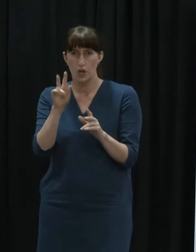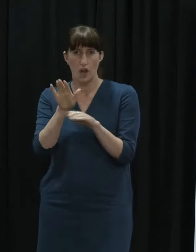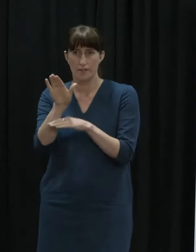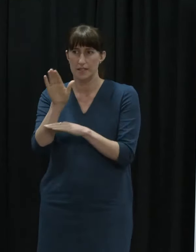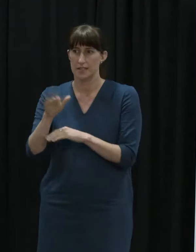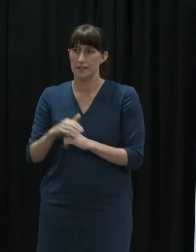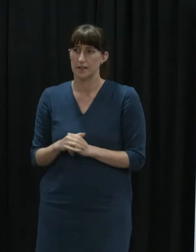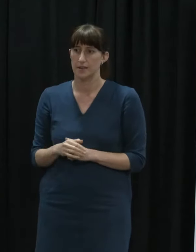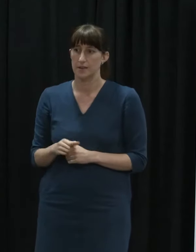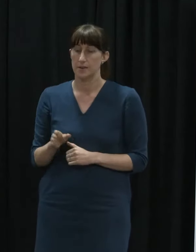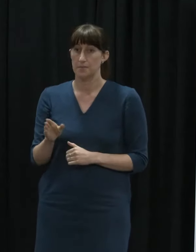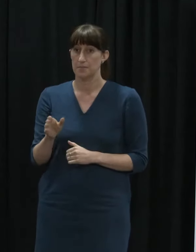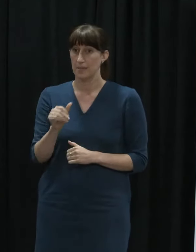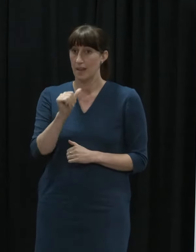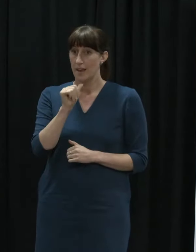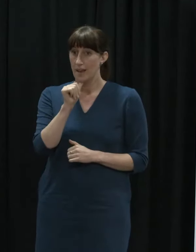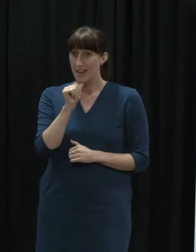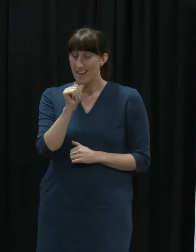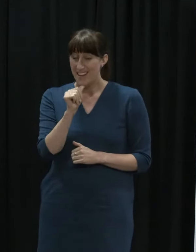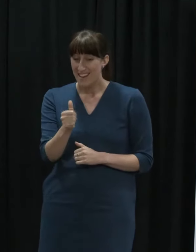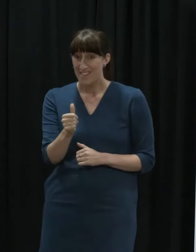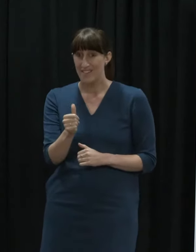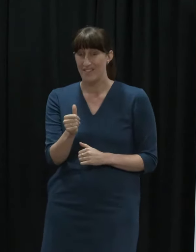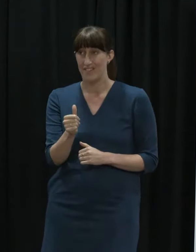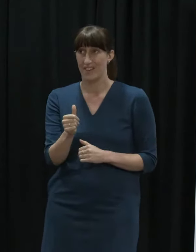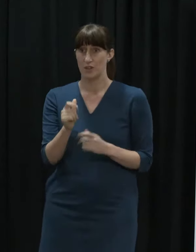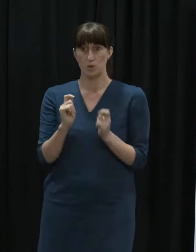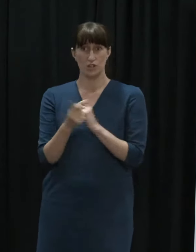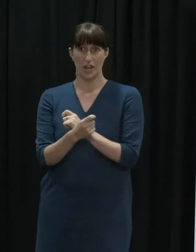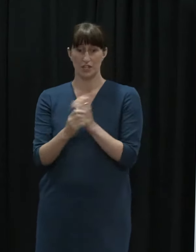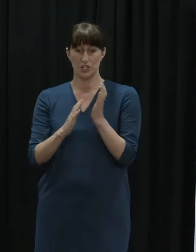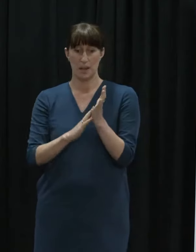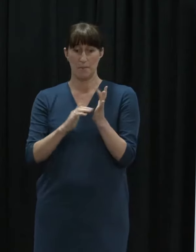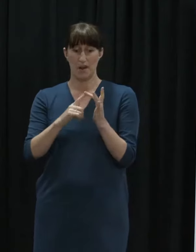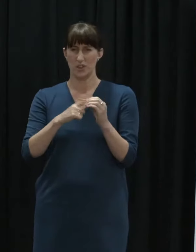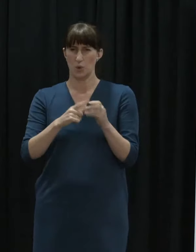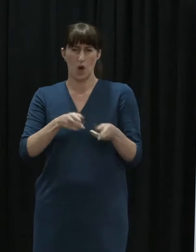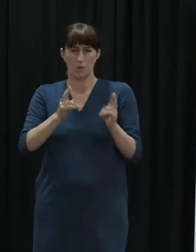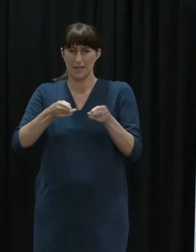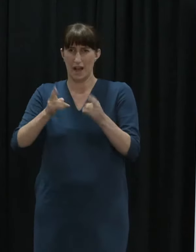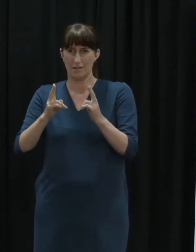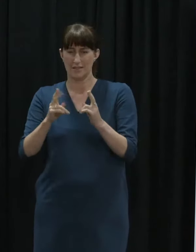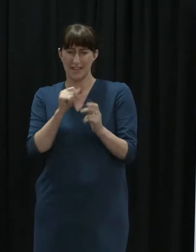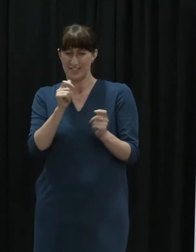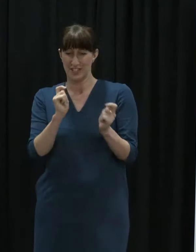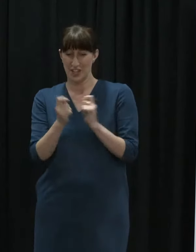readers evidence tells us of any crime. We have to listen and hear what the evidence tells us in the impact it will likely have a New Zealand.